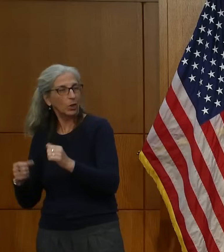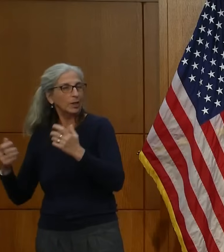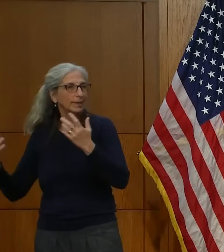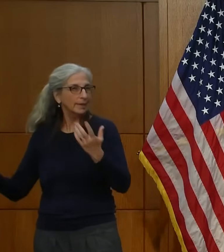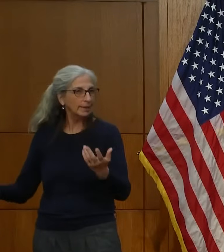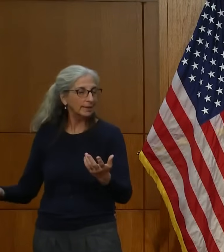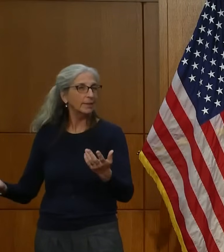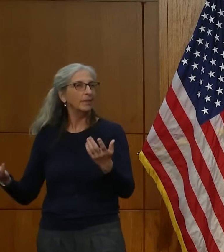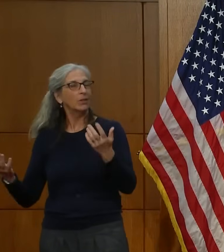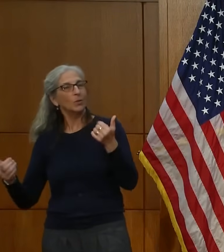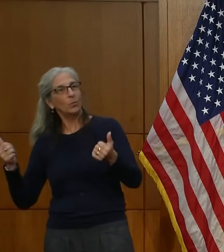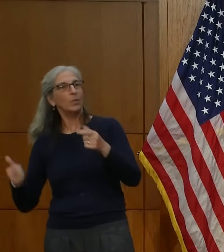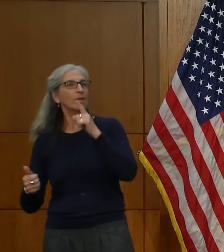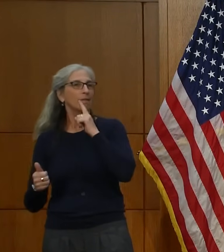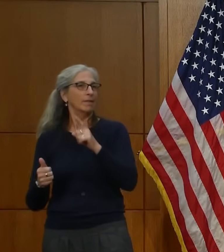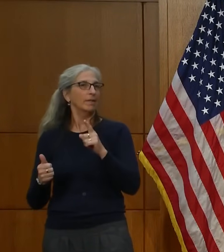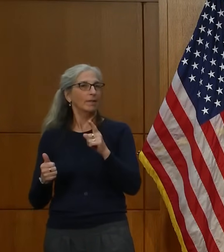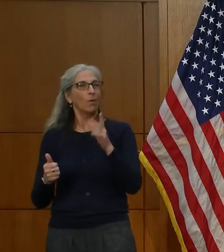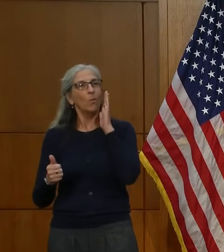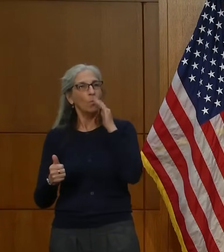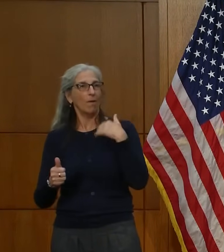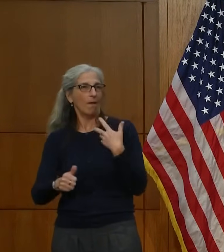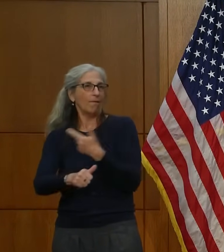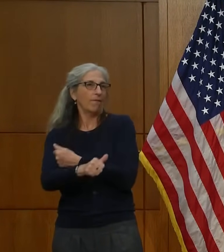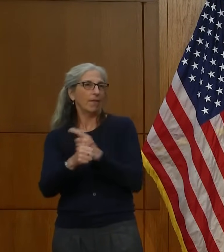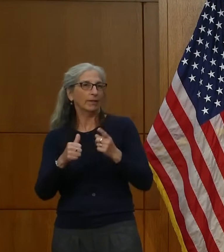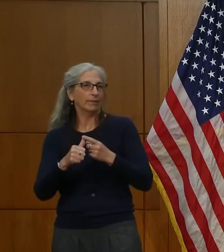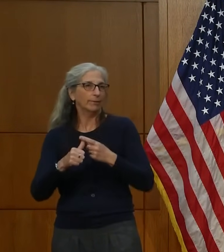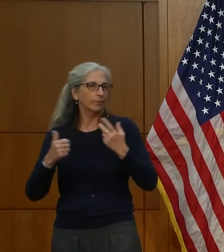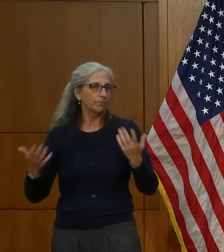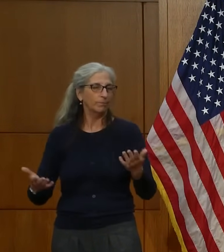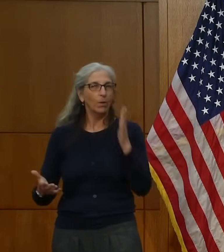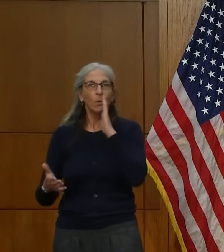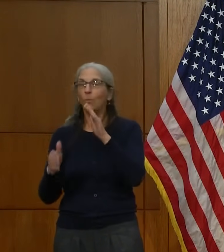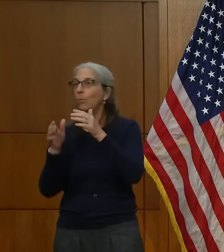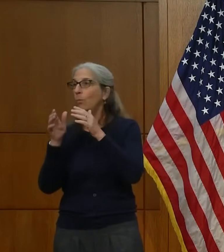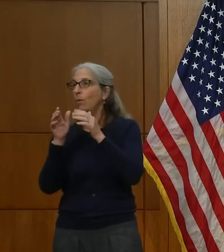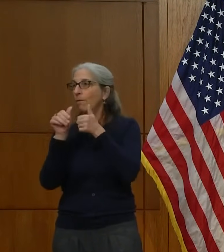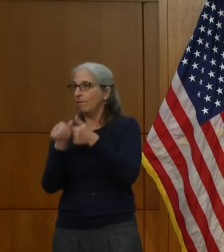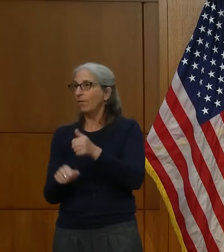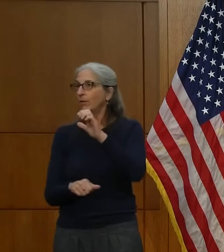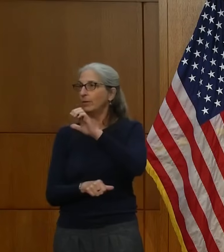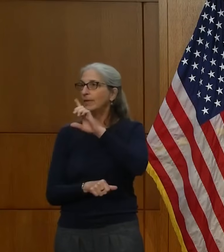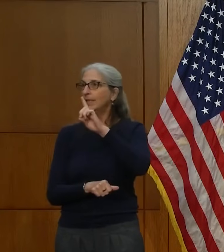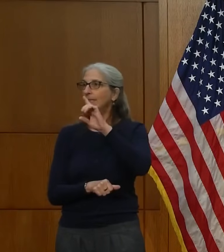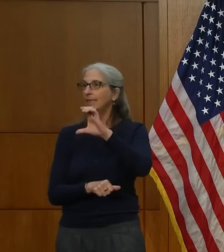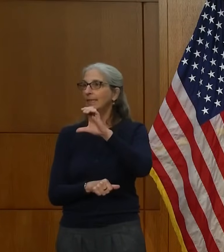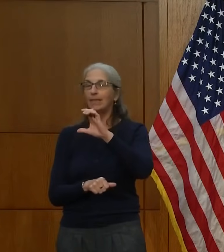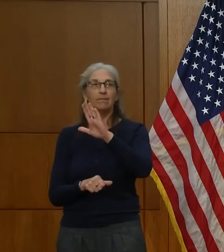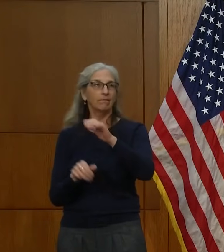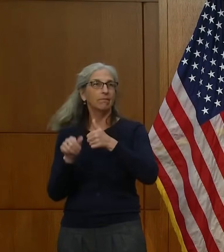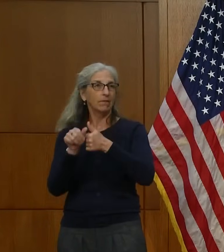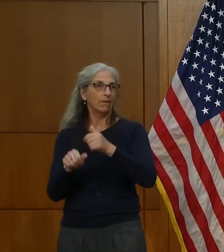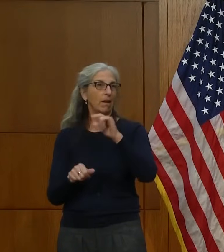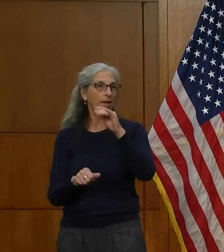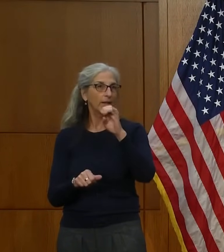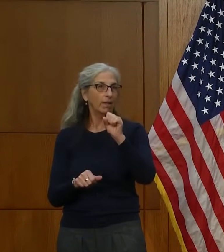WORKPLACE. WE'RE STILL WORKING THROUGH THAT, AND WE'LL FOLLOW